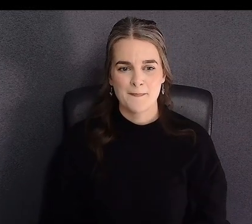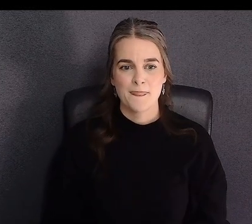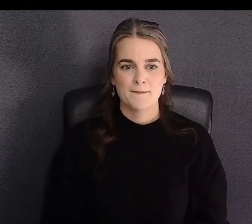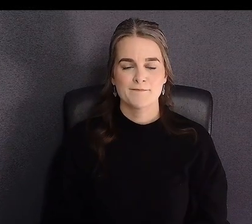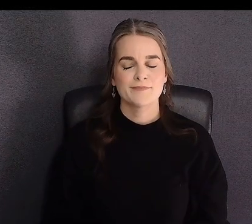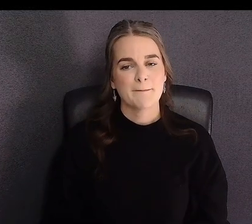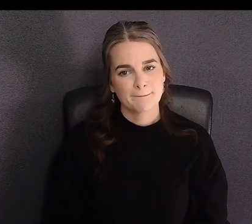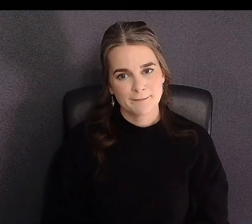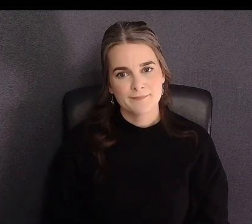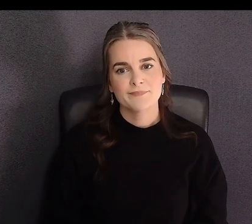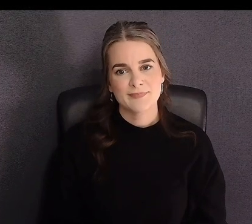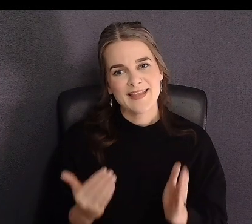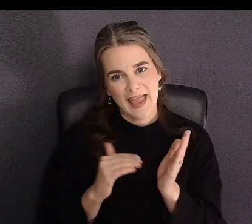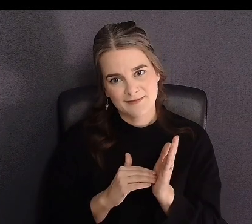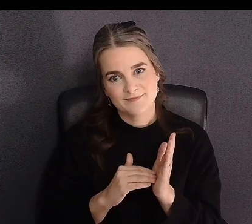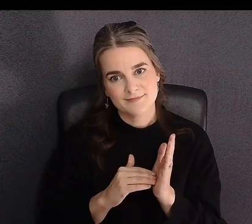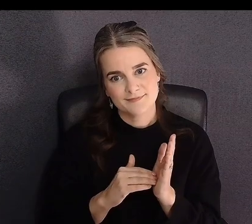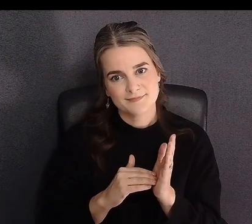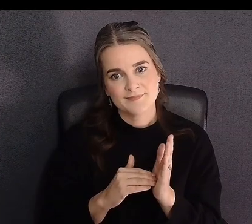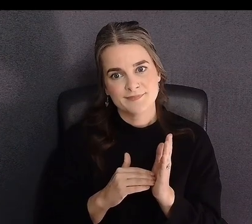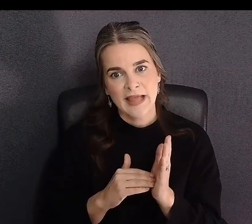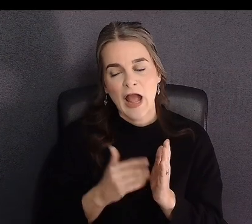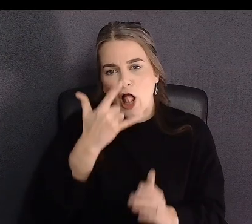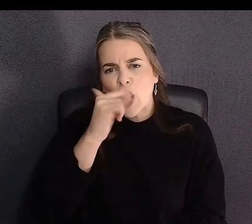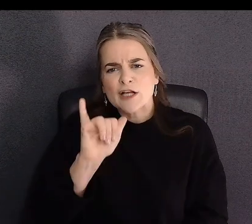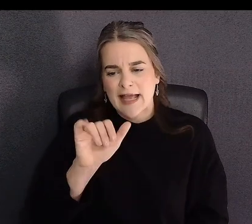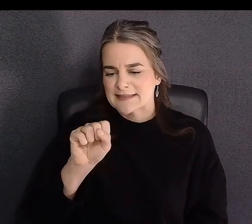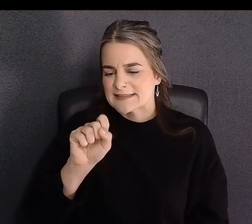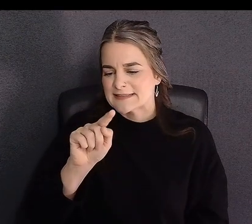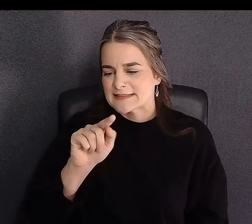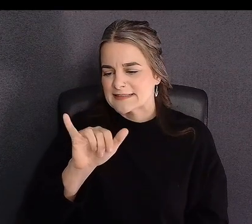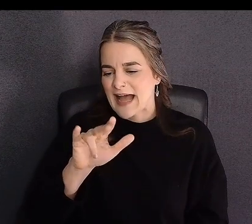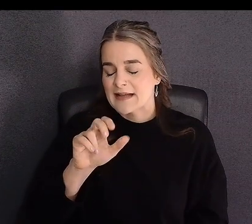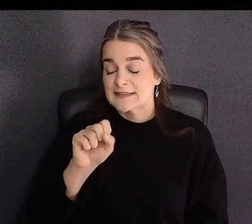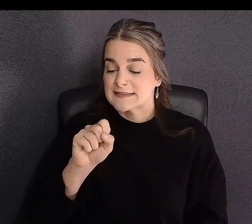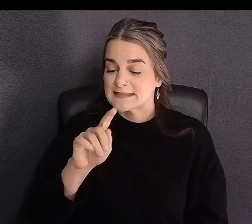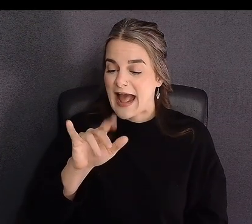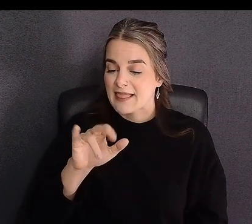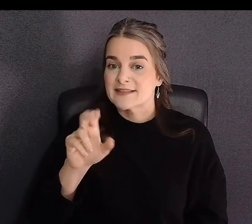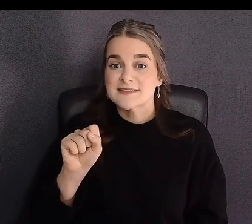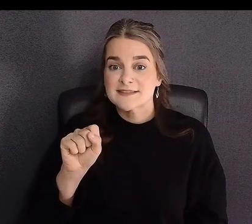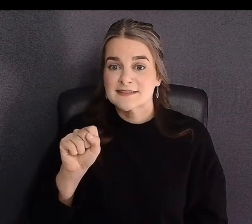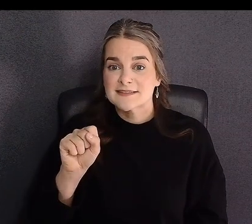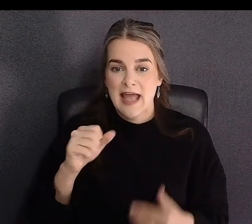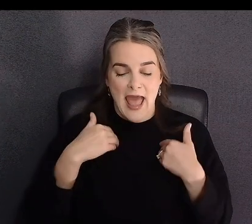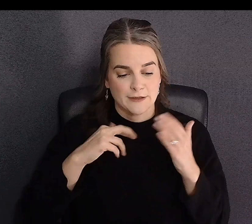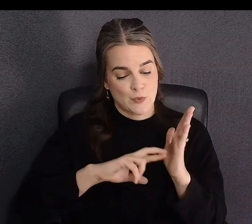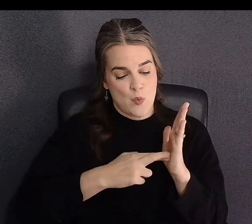So again, it's like a stylus that has a screw on the end to put in your writing utensil.